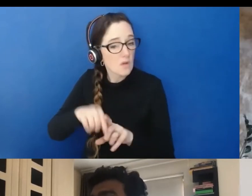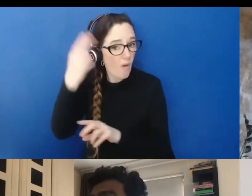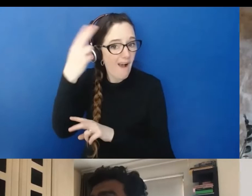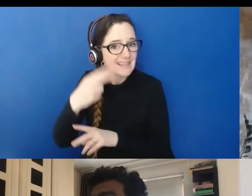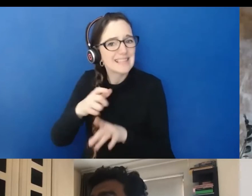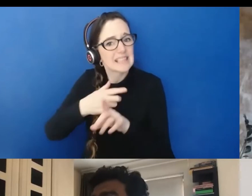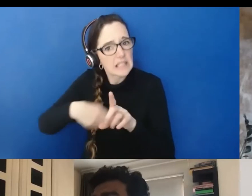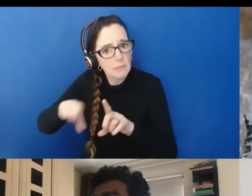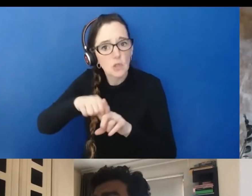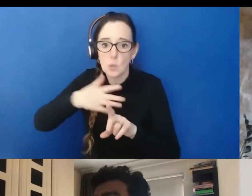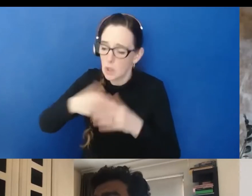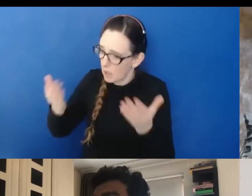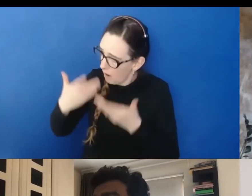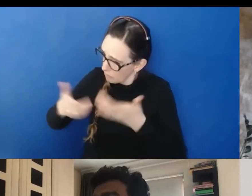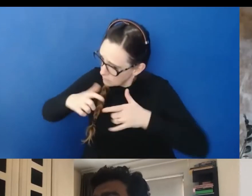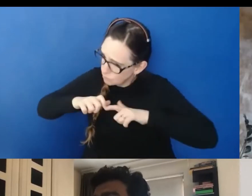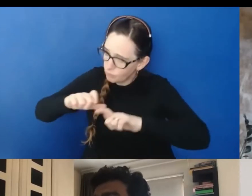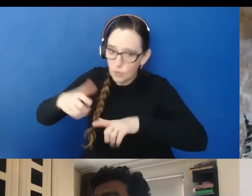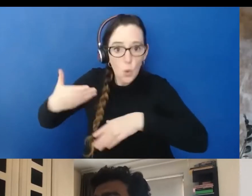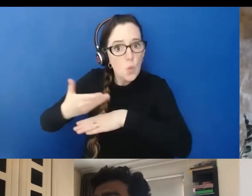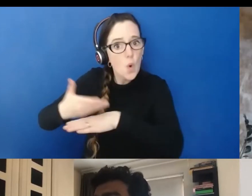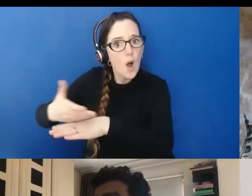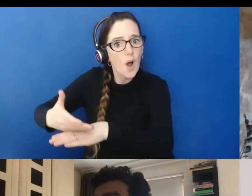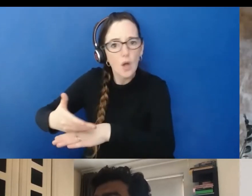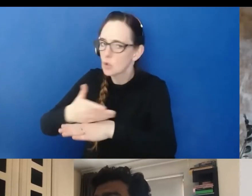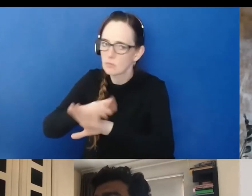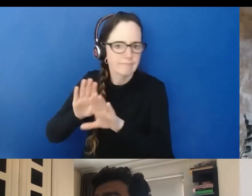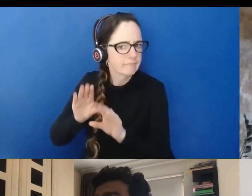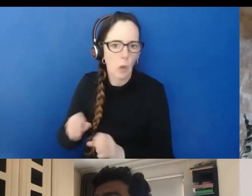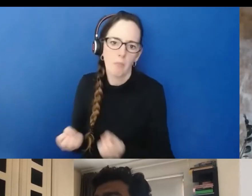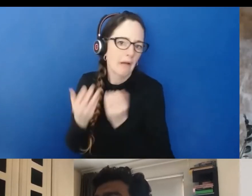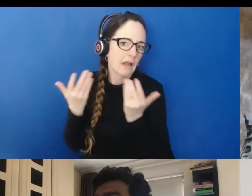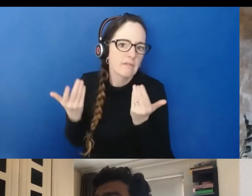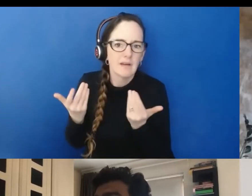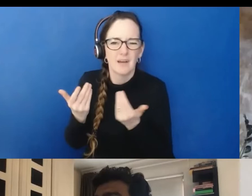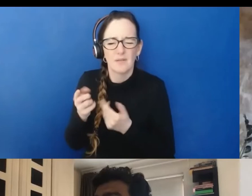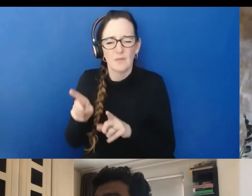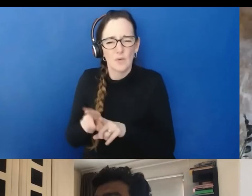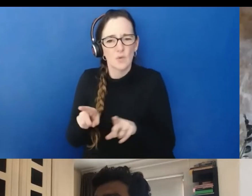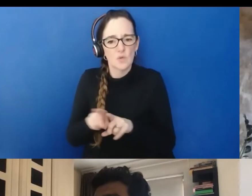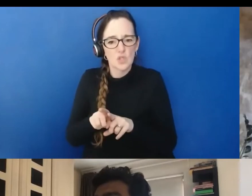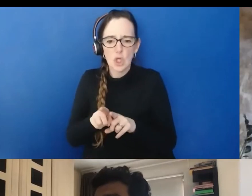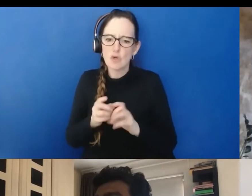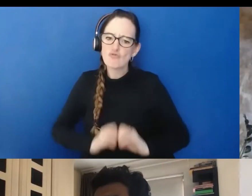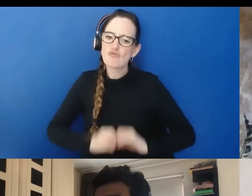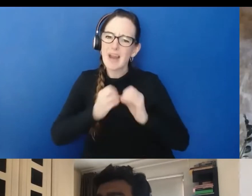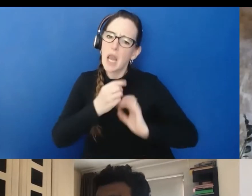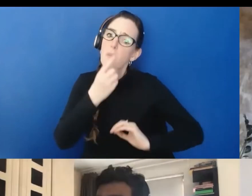and then the fact of it's creating a space of potentiality for producing or carrying